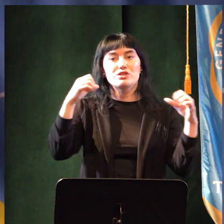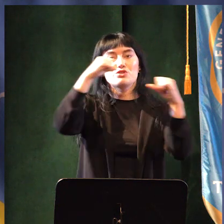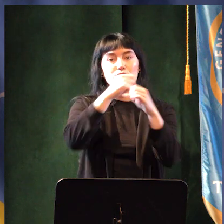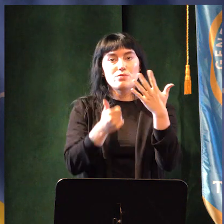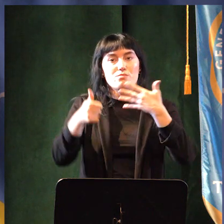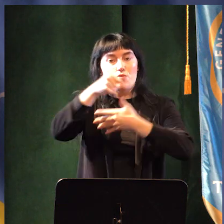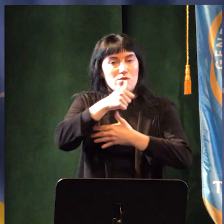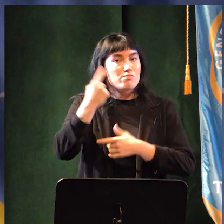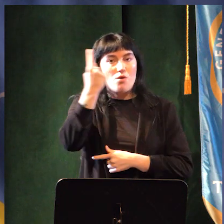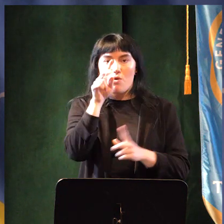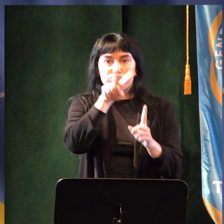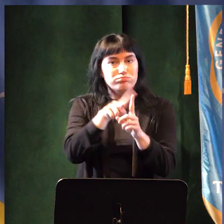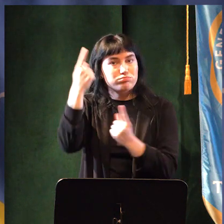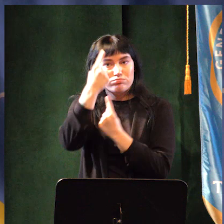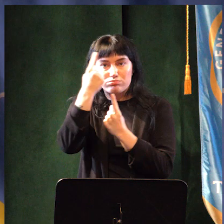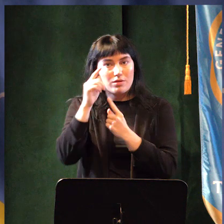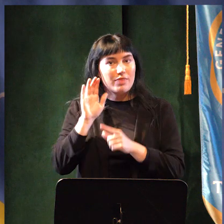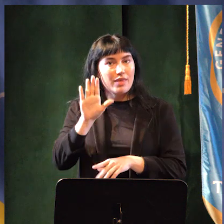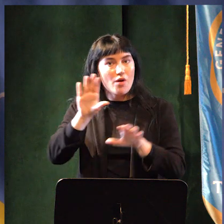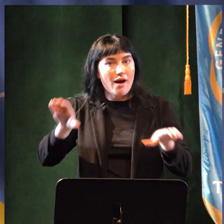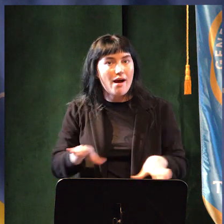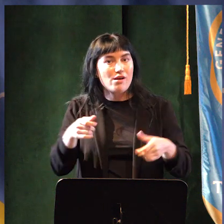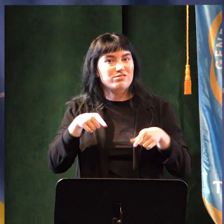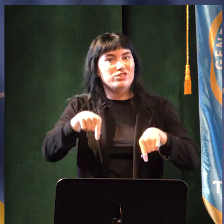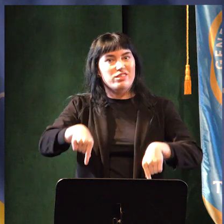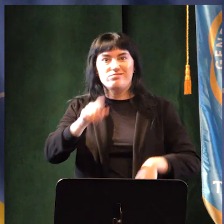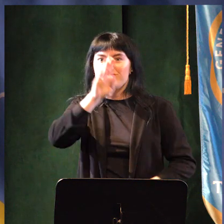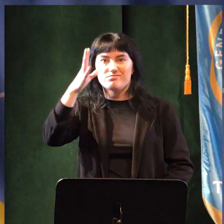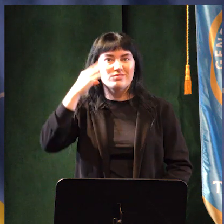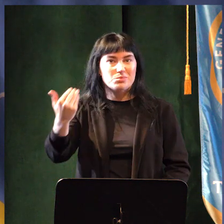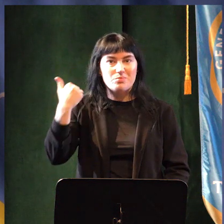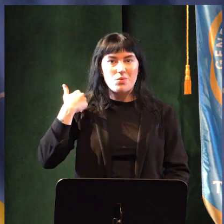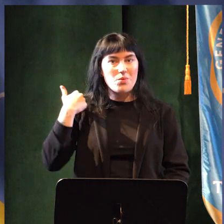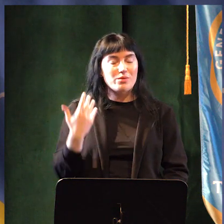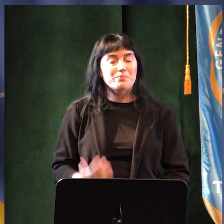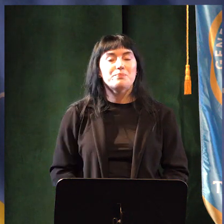at the forefront of their actions during these unprecedented times to ensure our